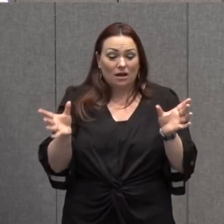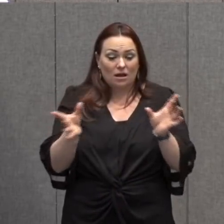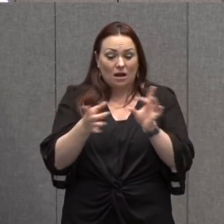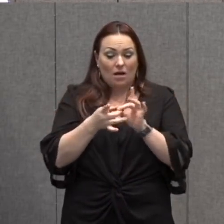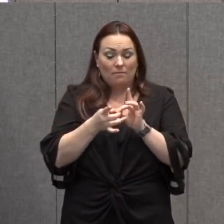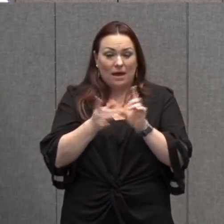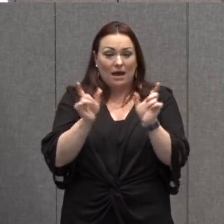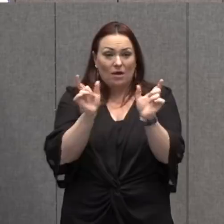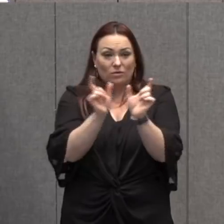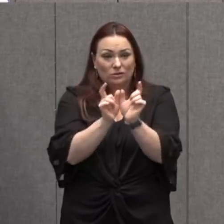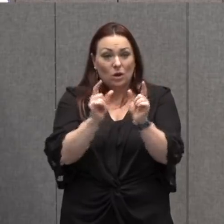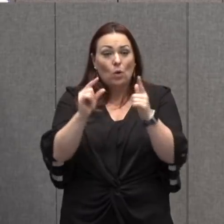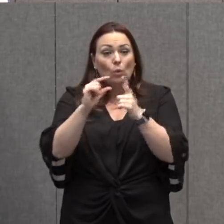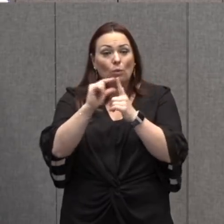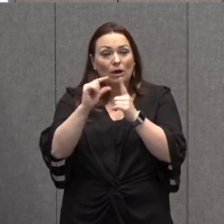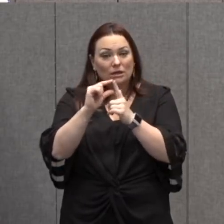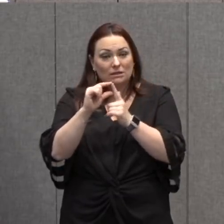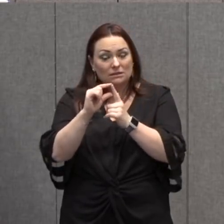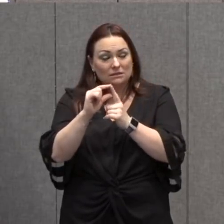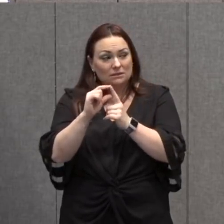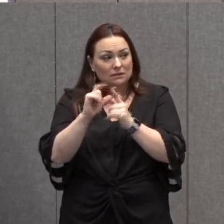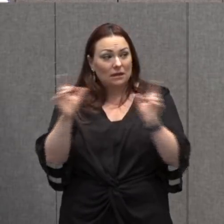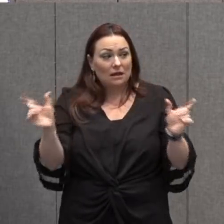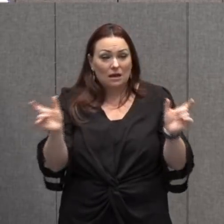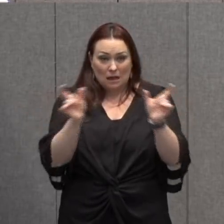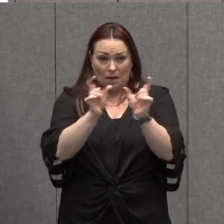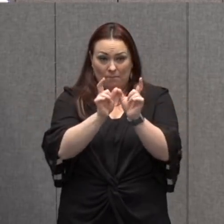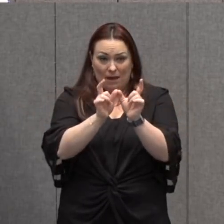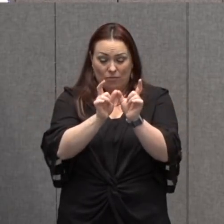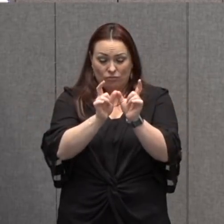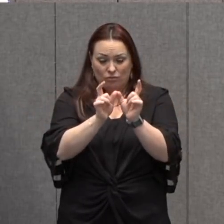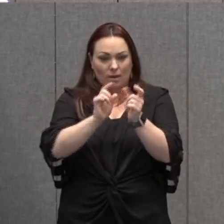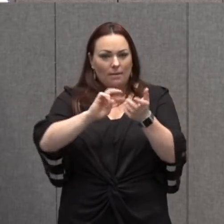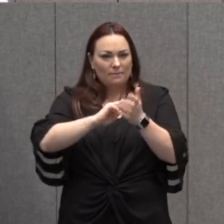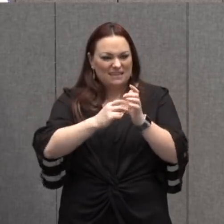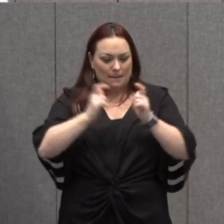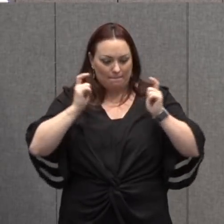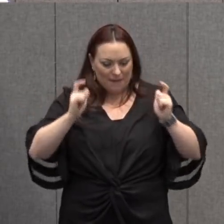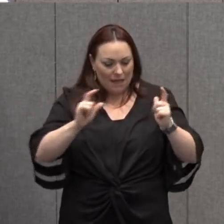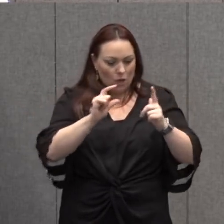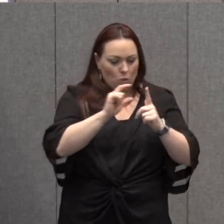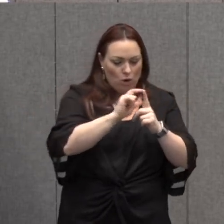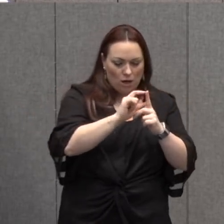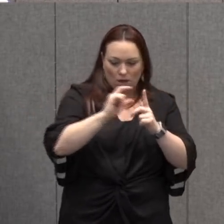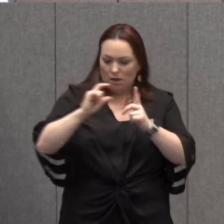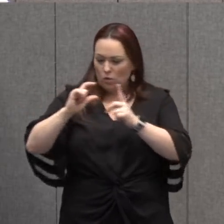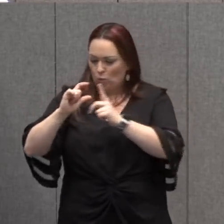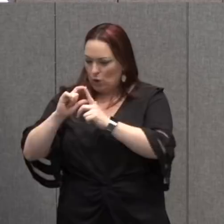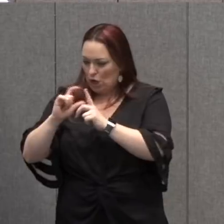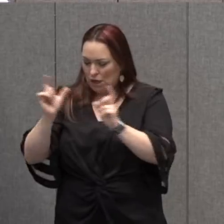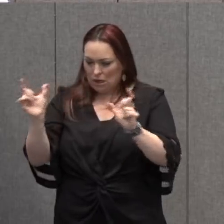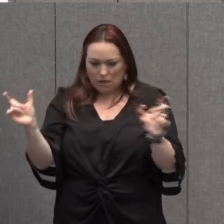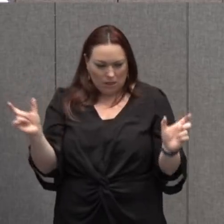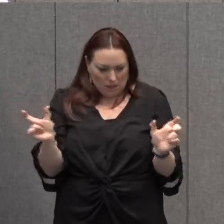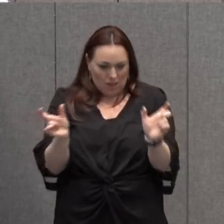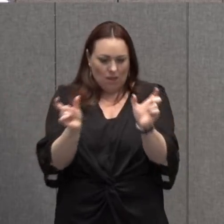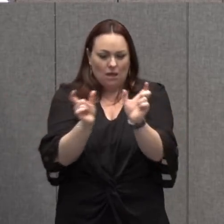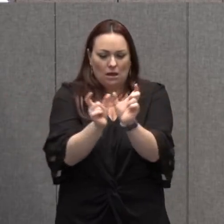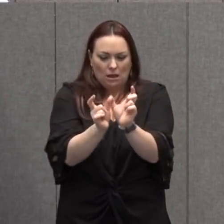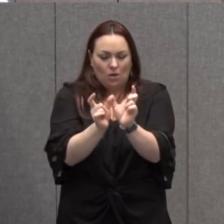About that a compound word is a big word that has two smaller words in it that come together to make a new word. Correct.